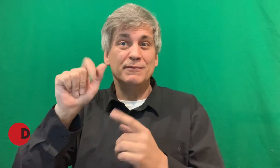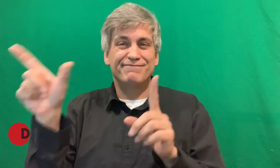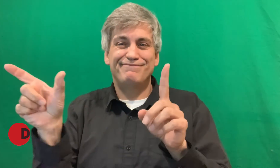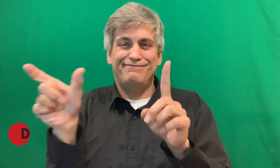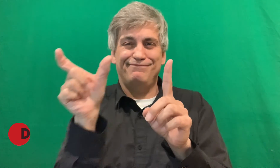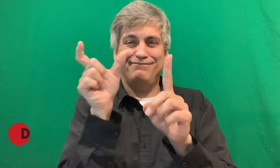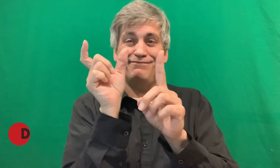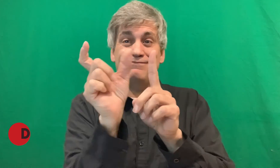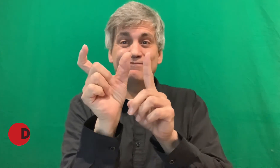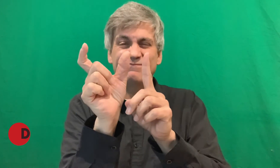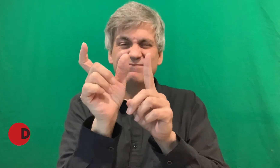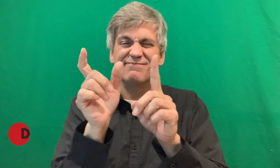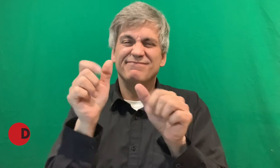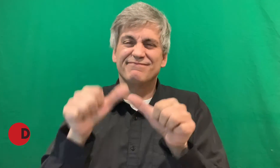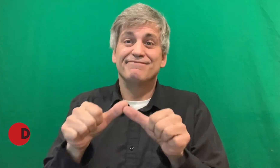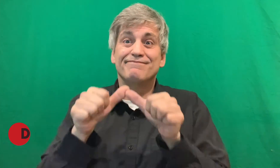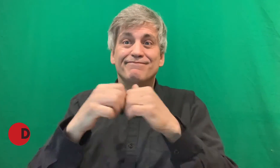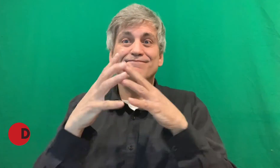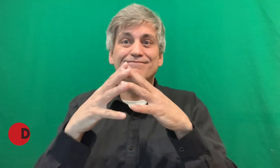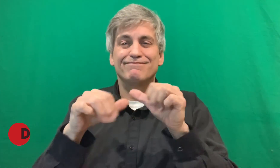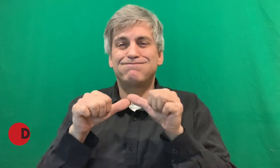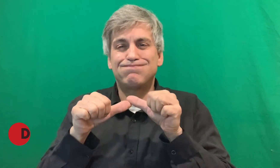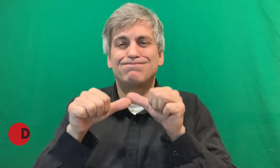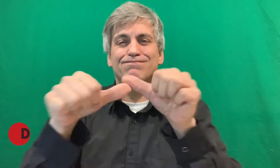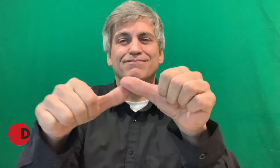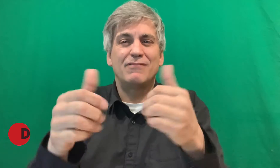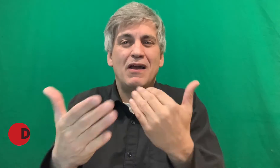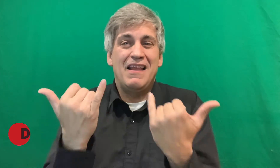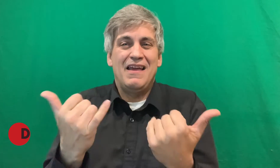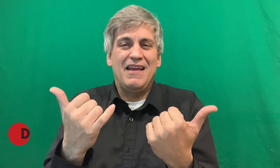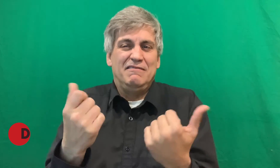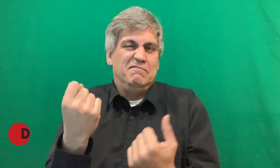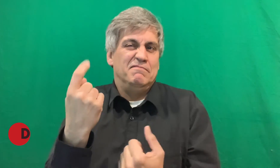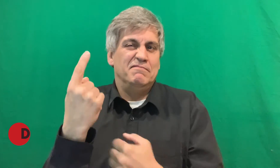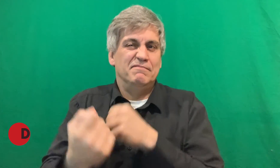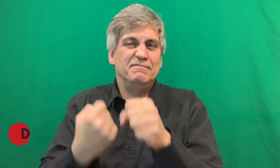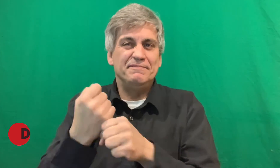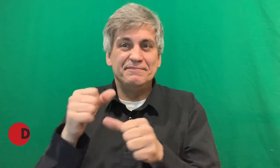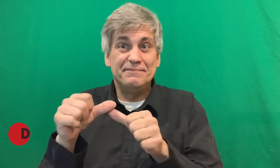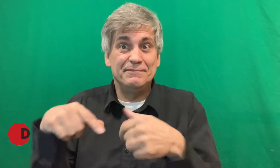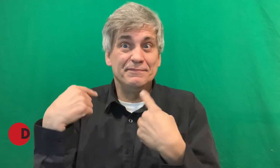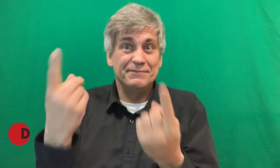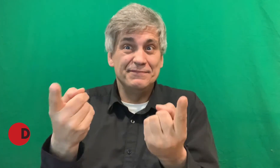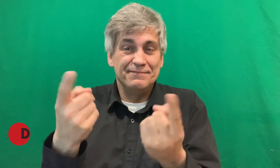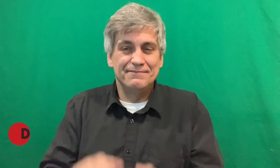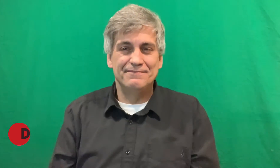It has remained to the present, now 11 years.